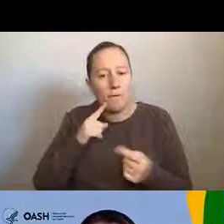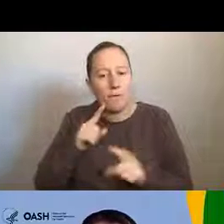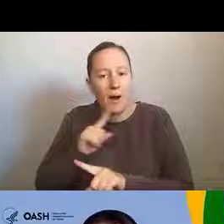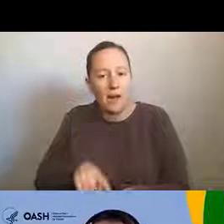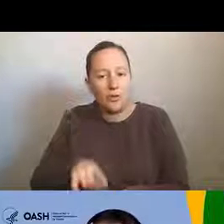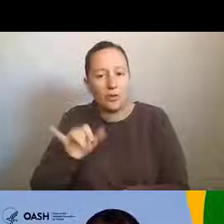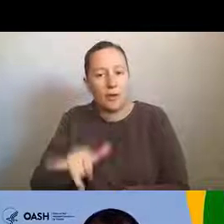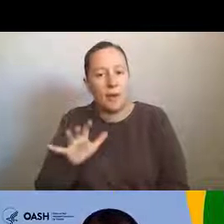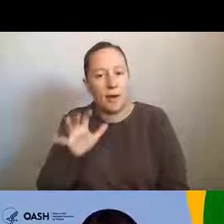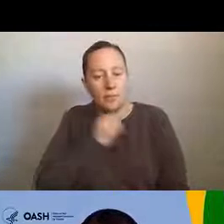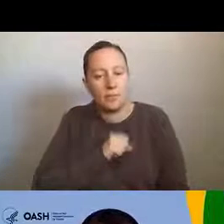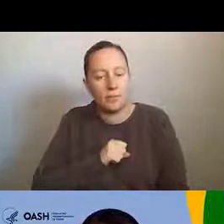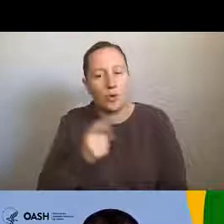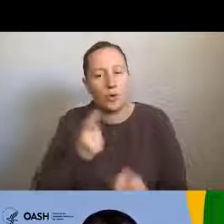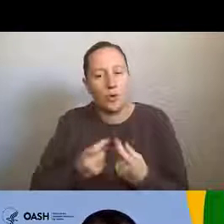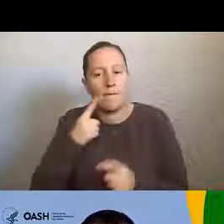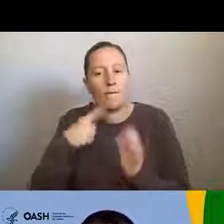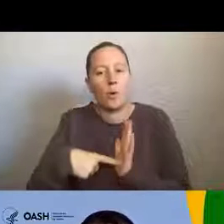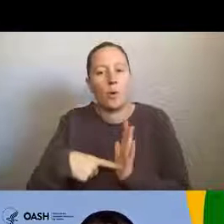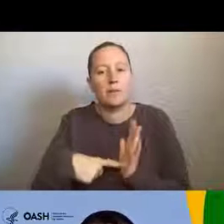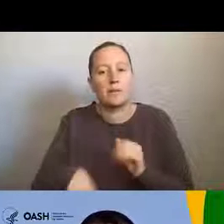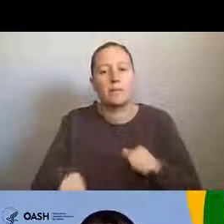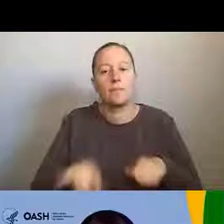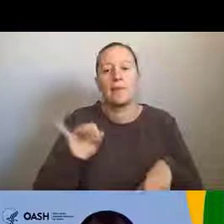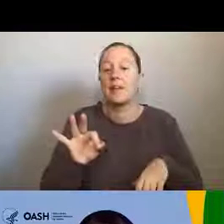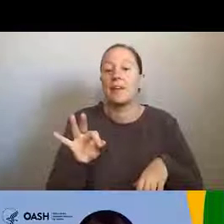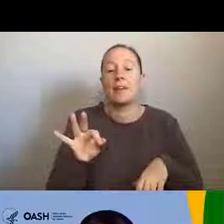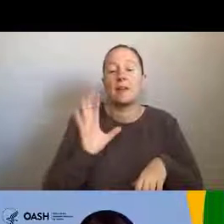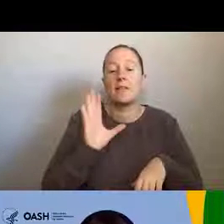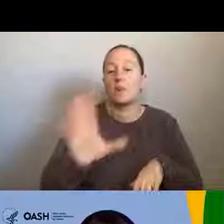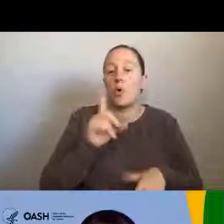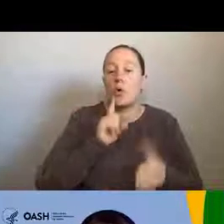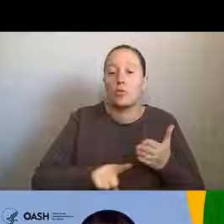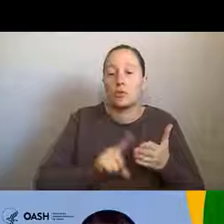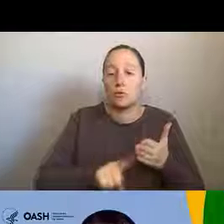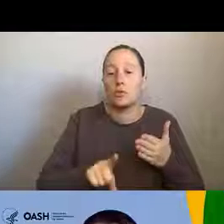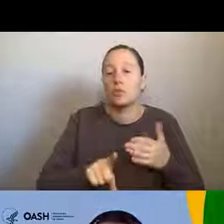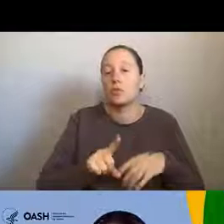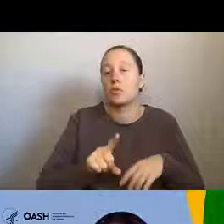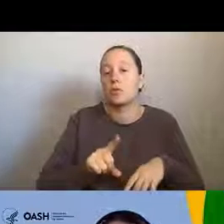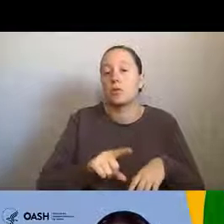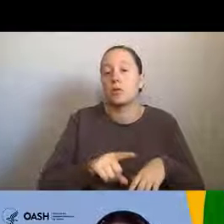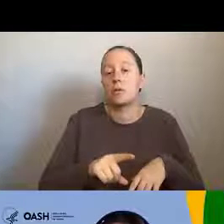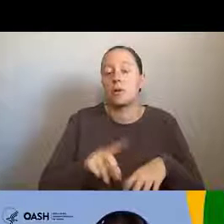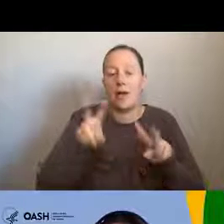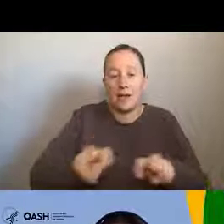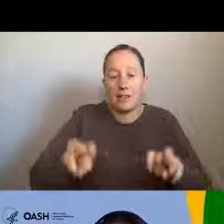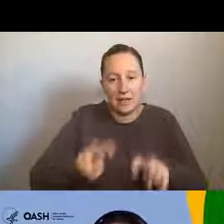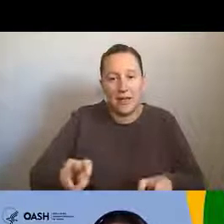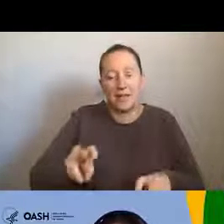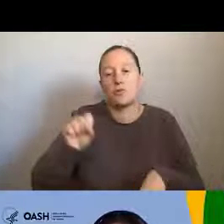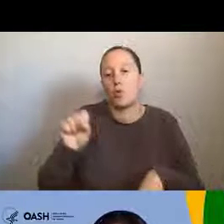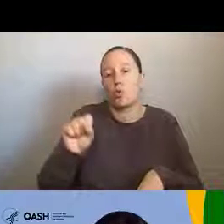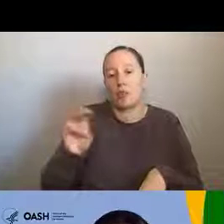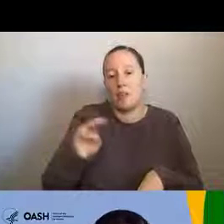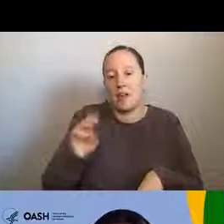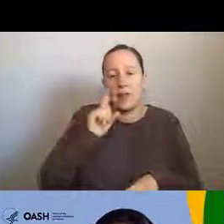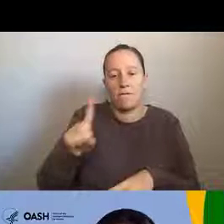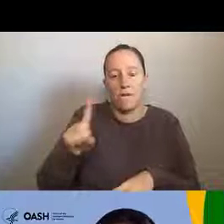So as an example again, if your researching is to assess the impact of social media on teen mental health,